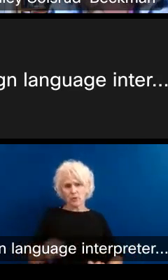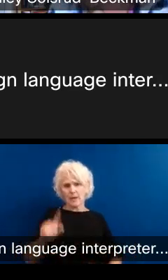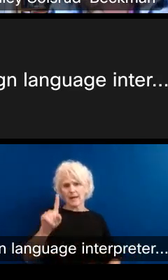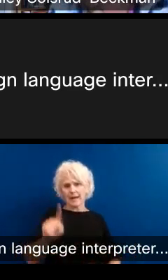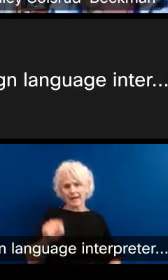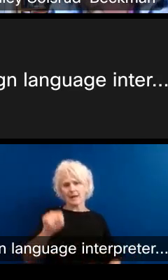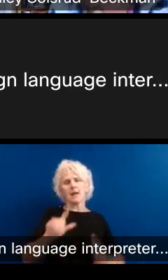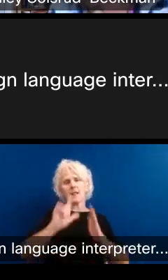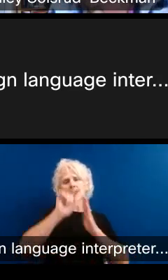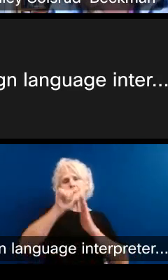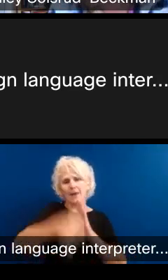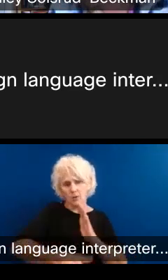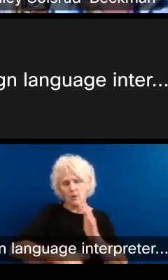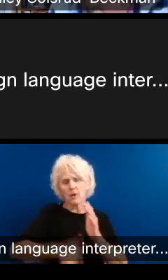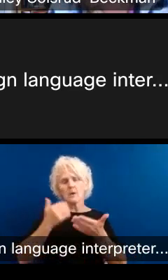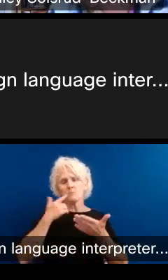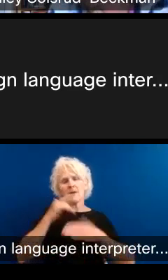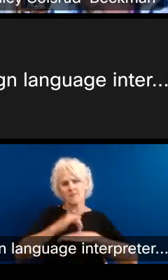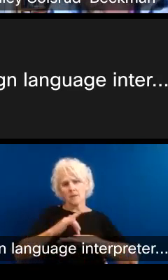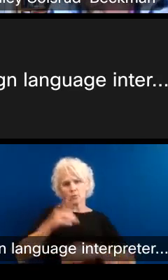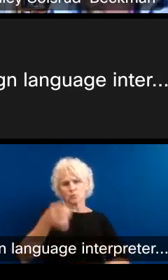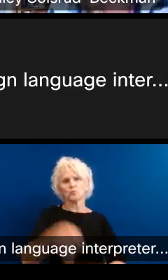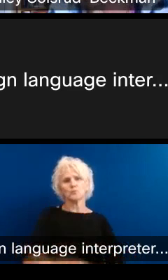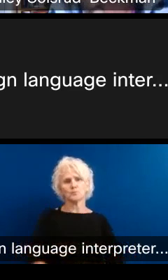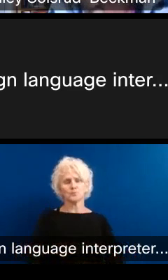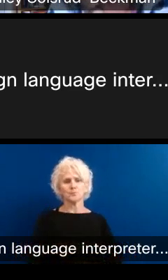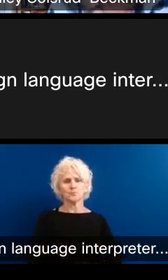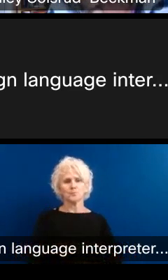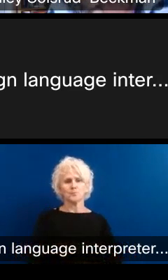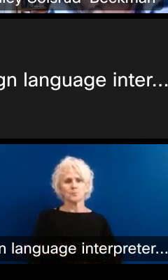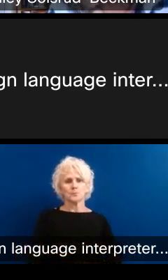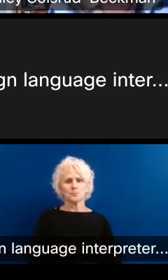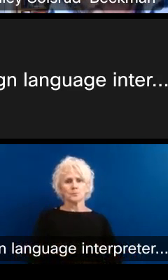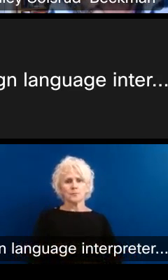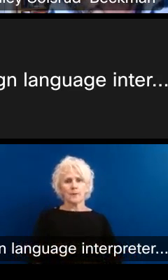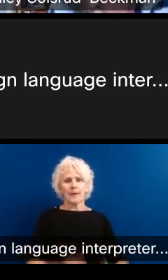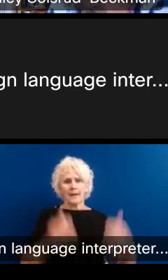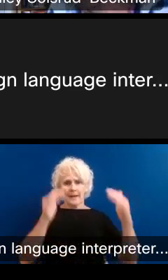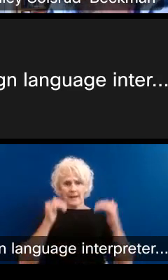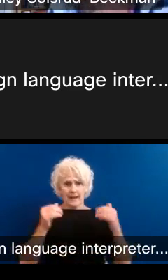and made available to you. Next slide please and I will pass it to Amber.